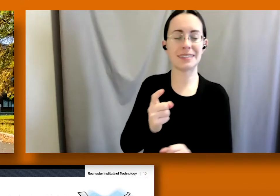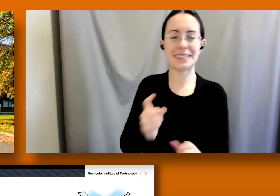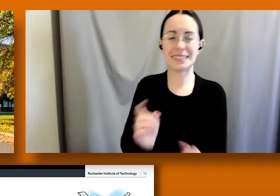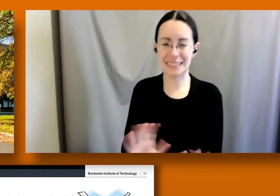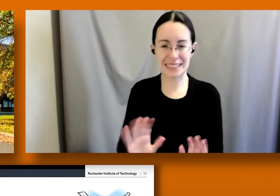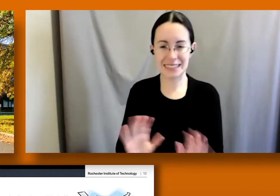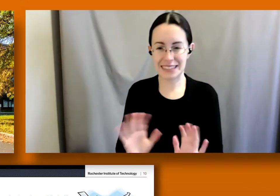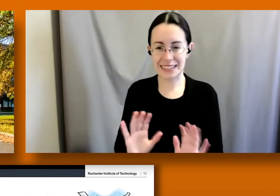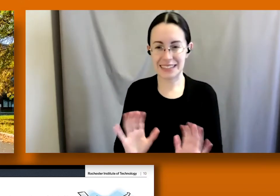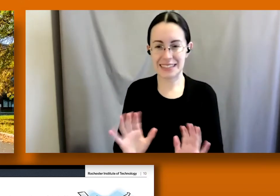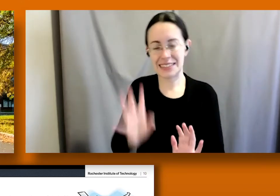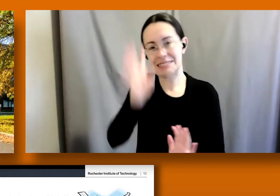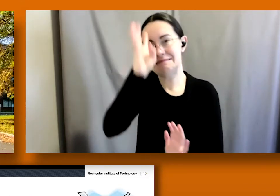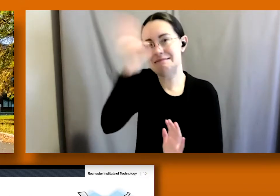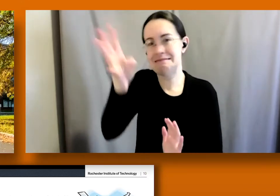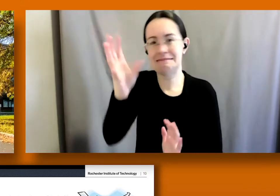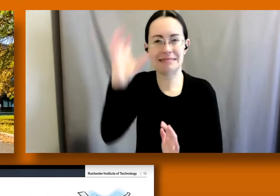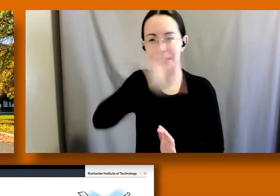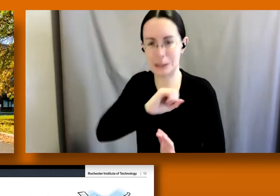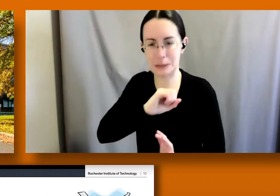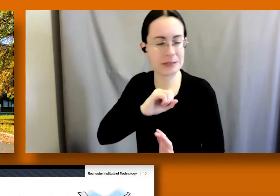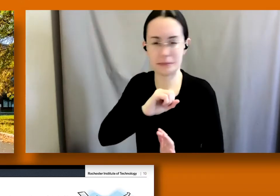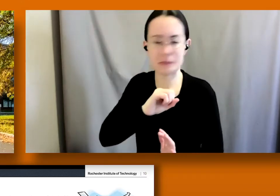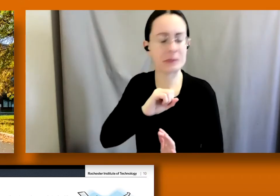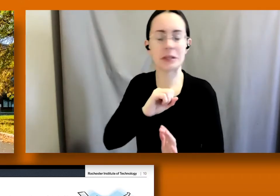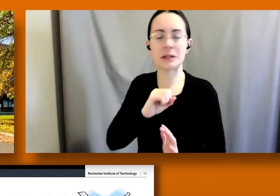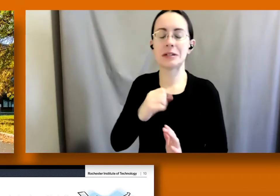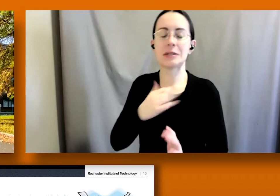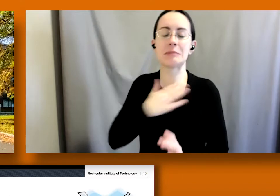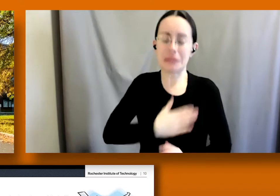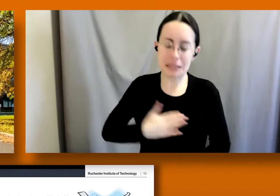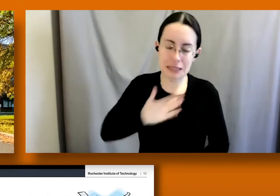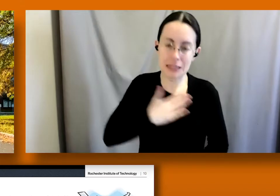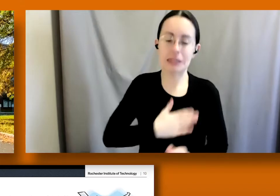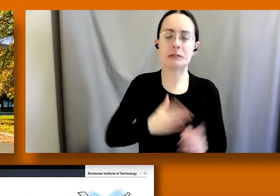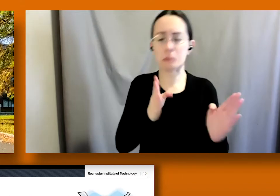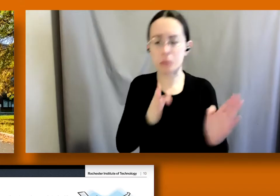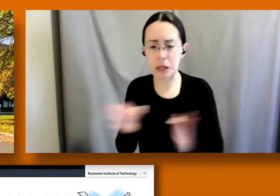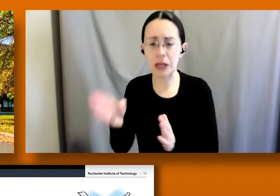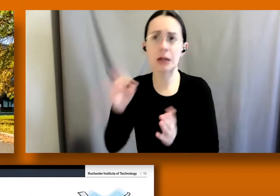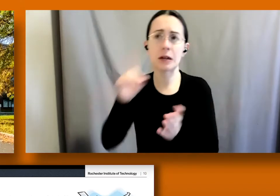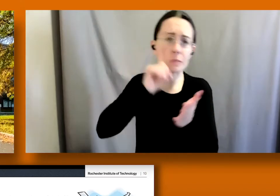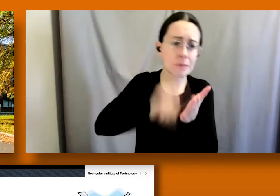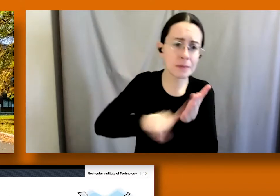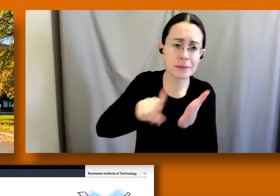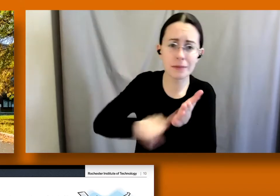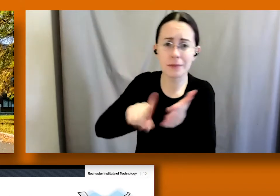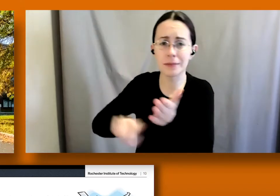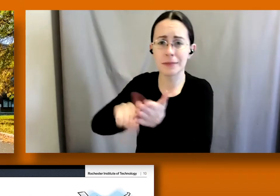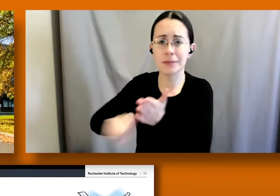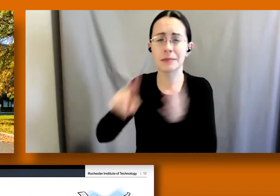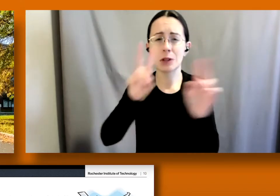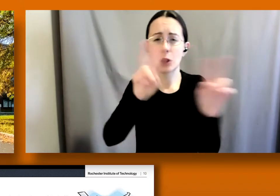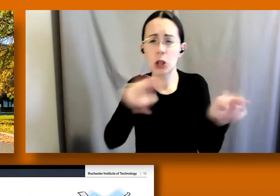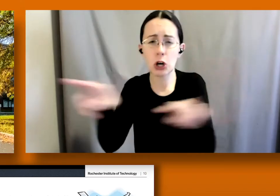Um, plan it out, do a little bit of research, go into a US air carrier website,